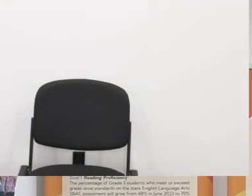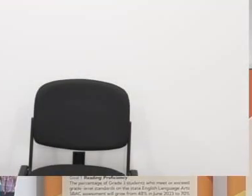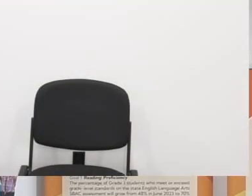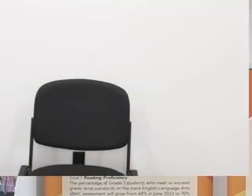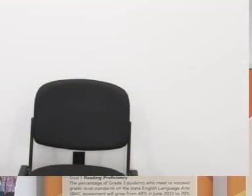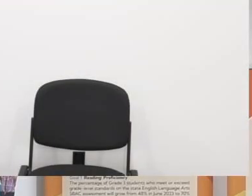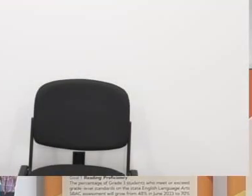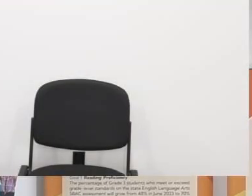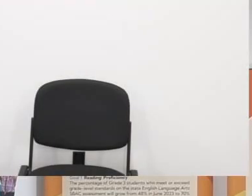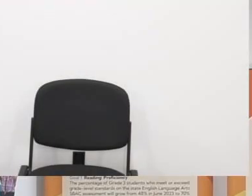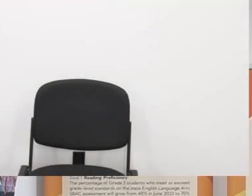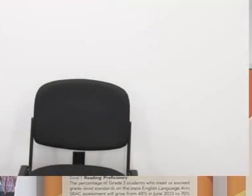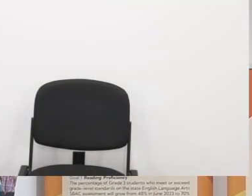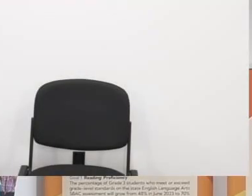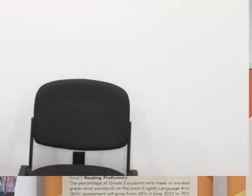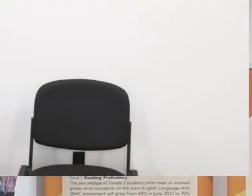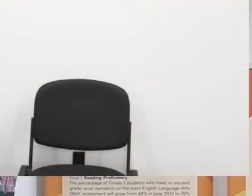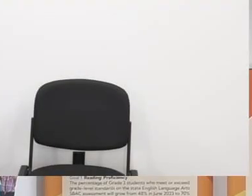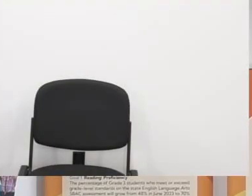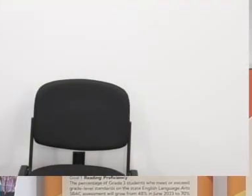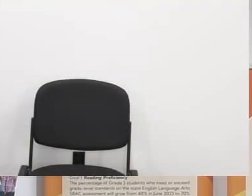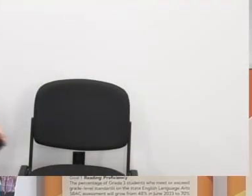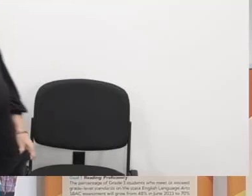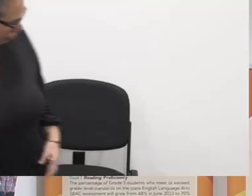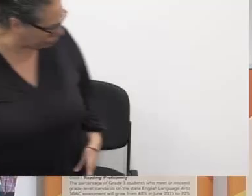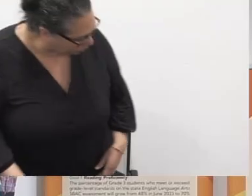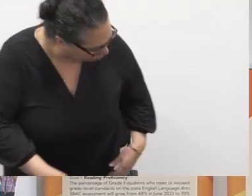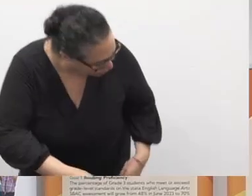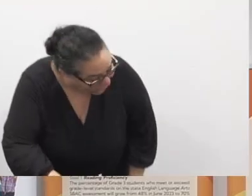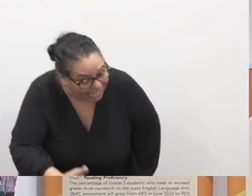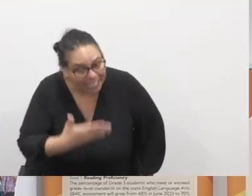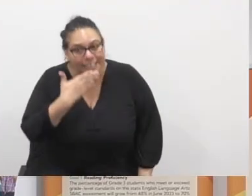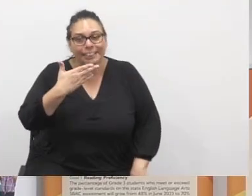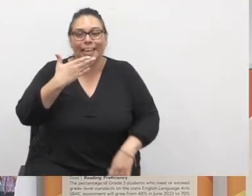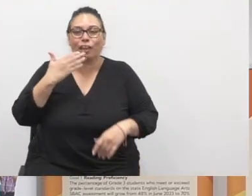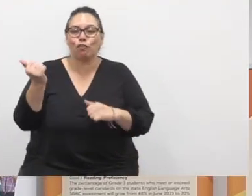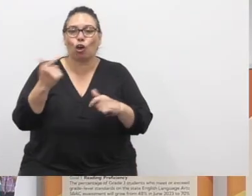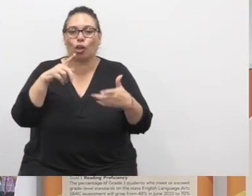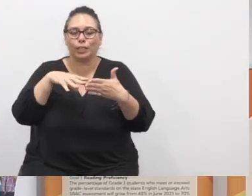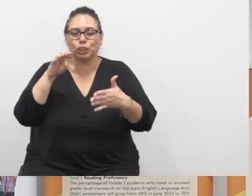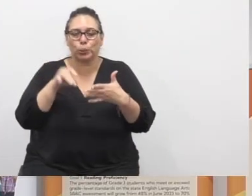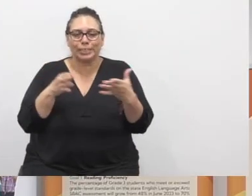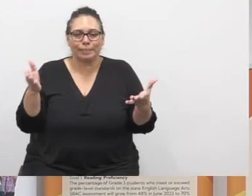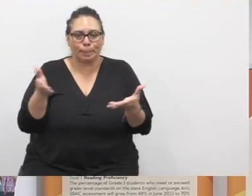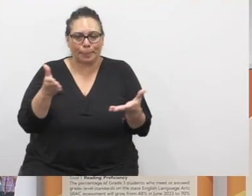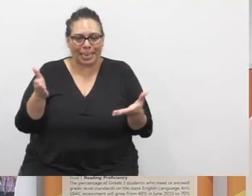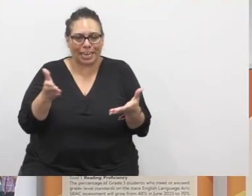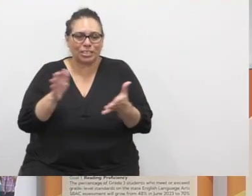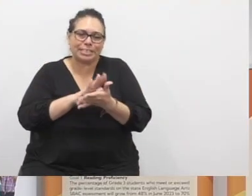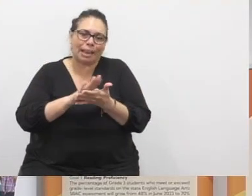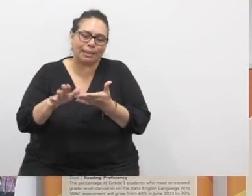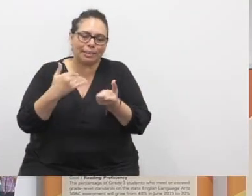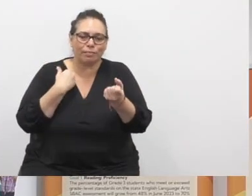It's so nice to have the support from the administrators. It's always a highlight where we can hear from our students